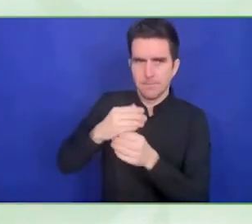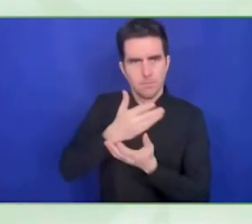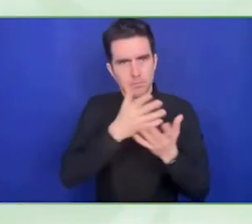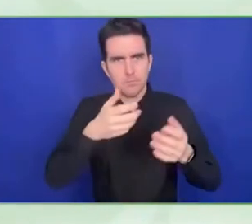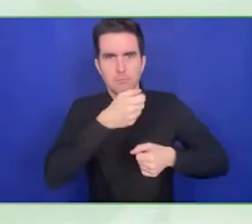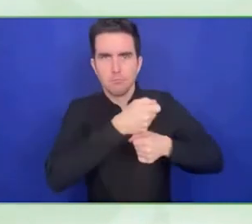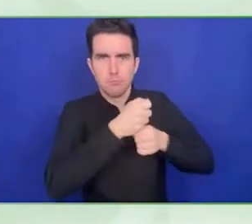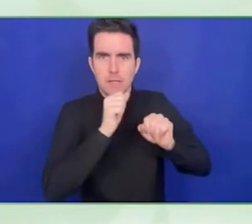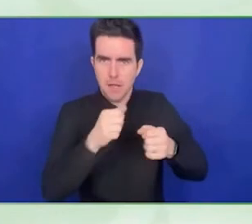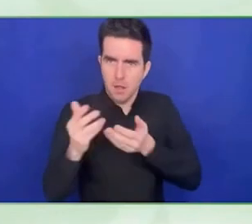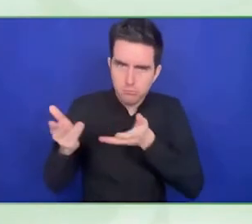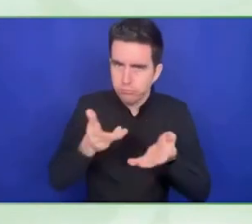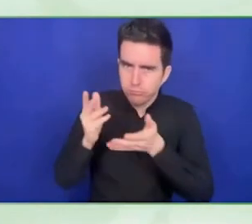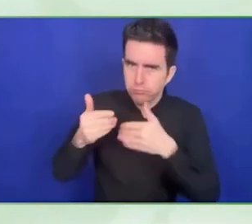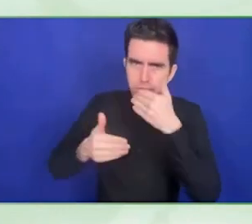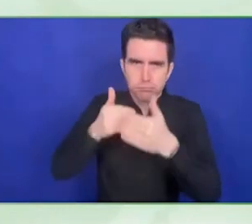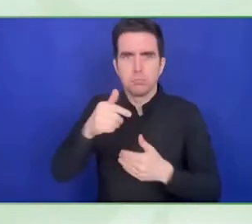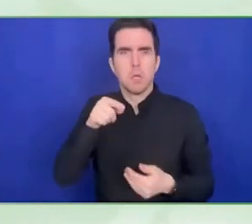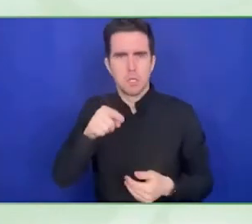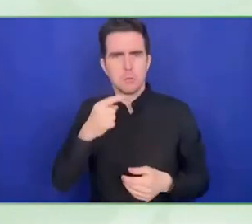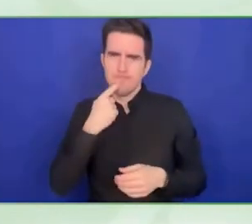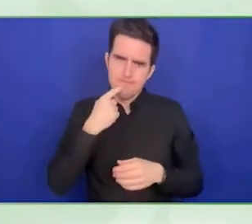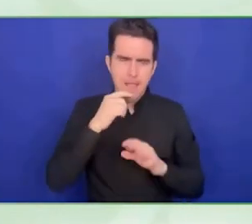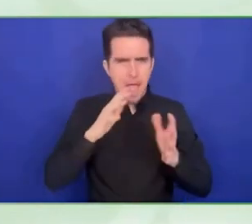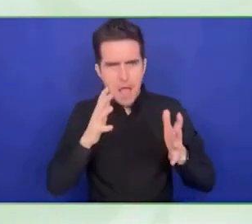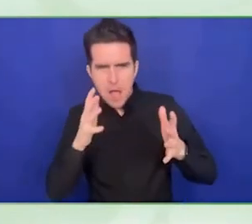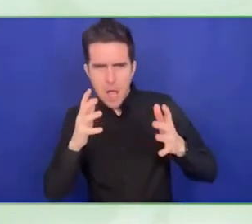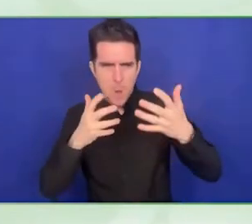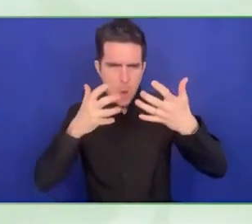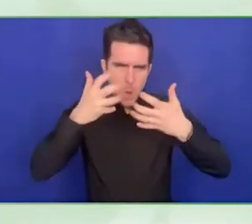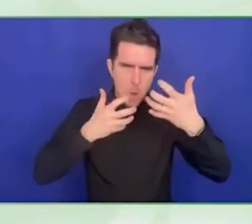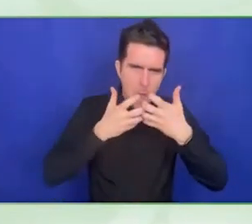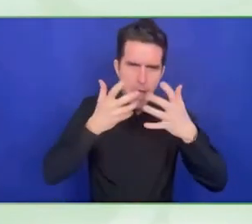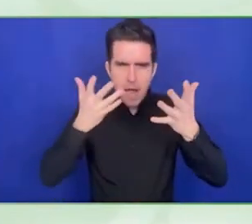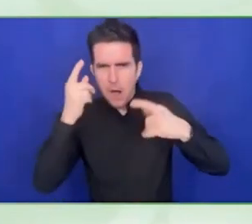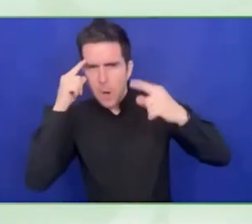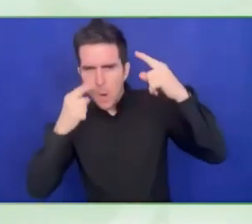We will move along to our next speaker, and our next speaker is